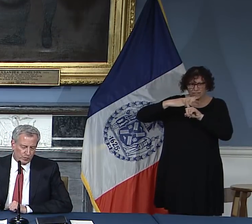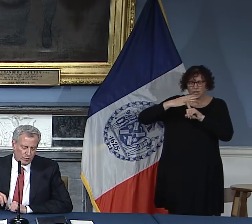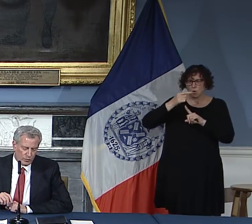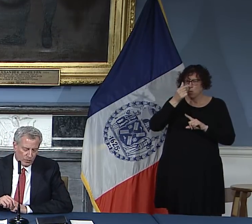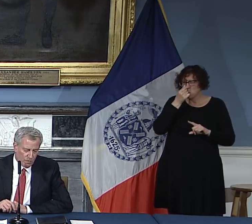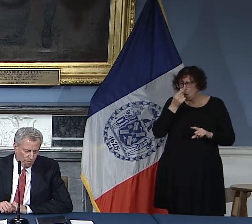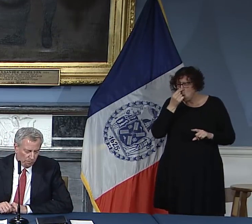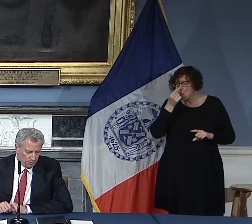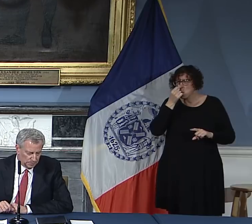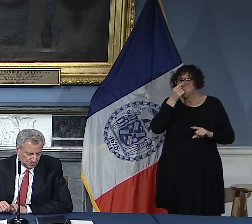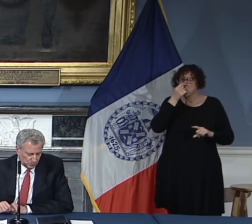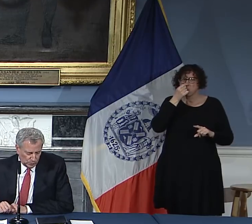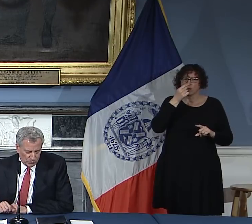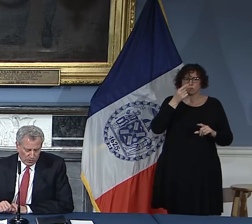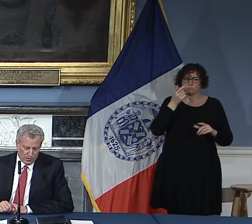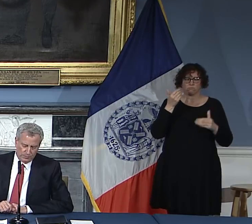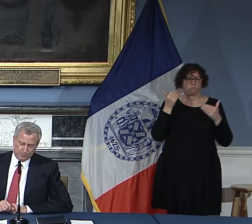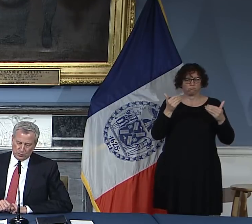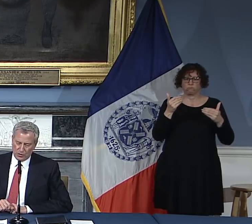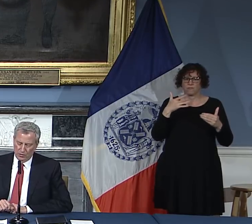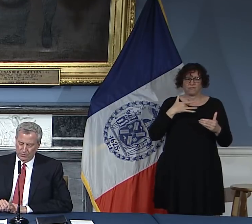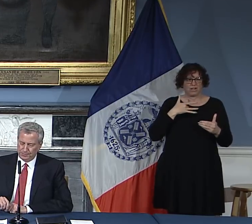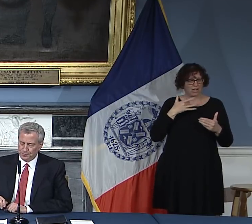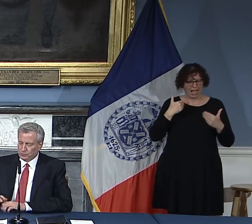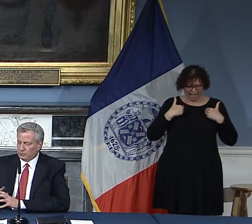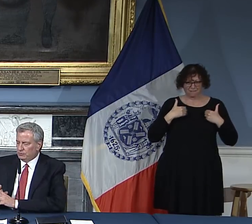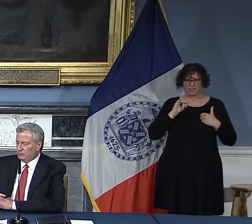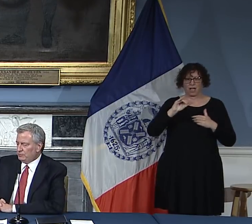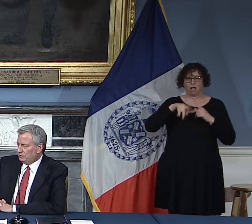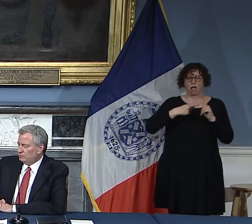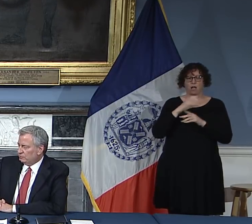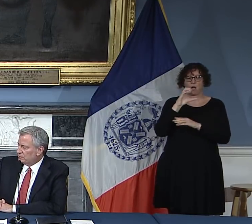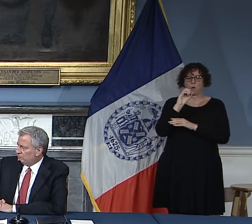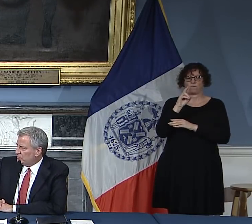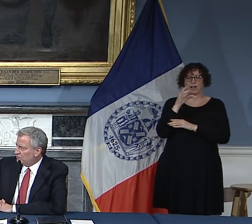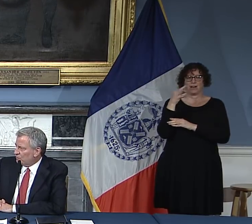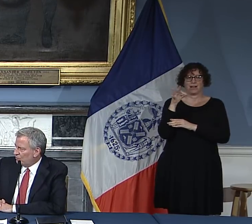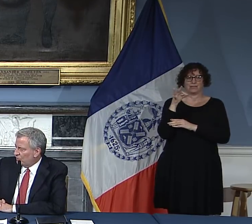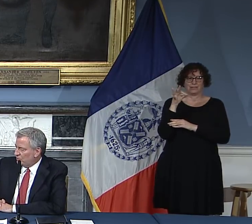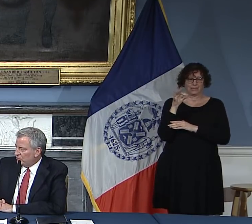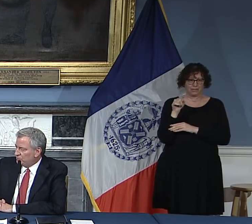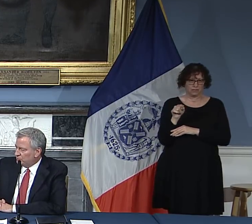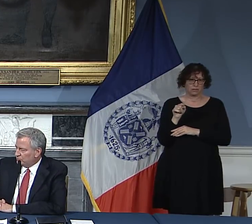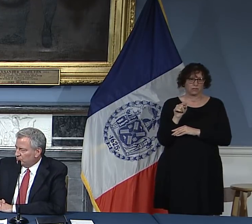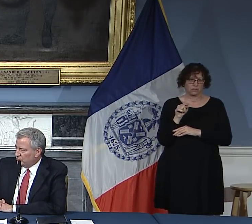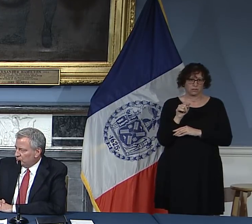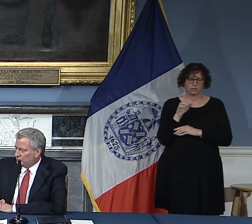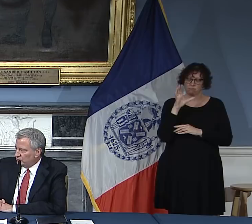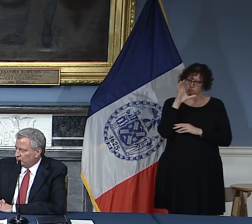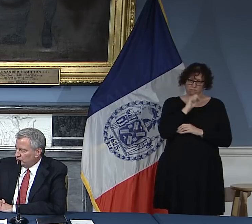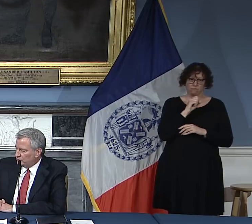COUGH, SHORTNESS OF BREATH, SHOULD